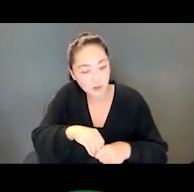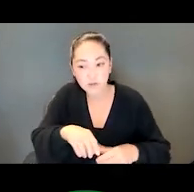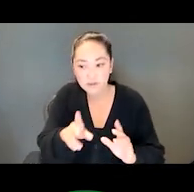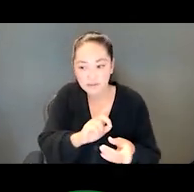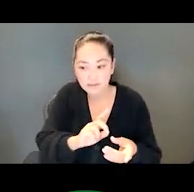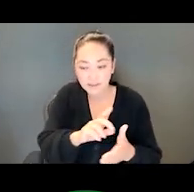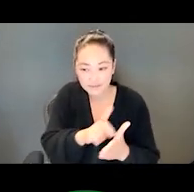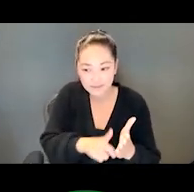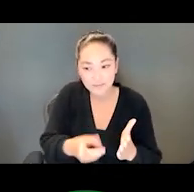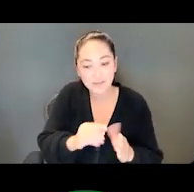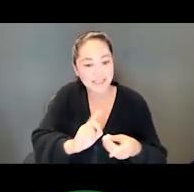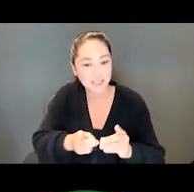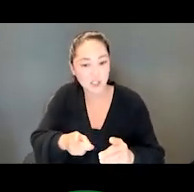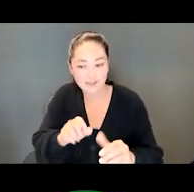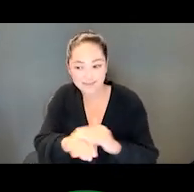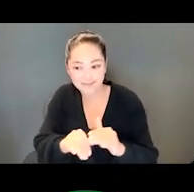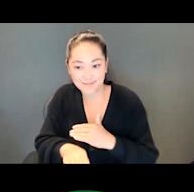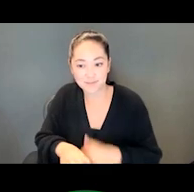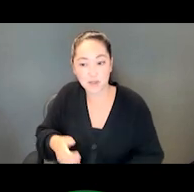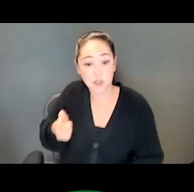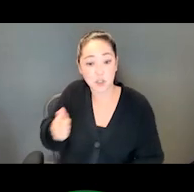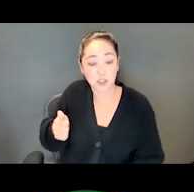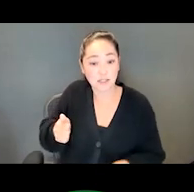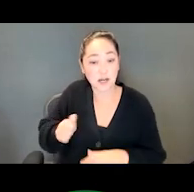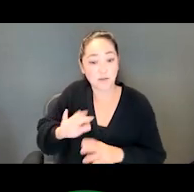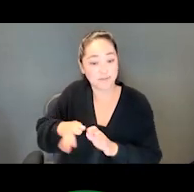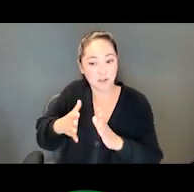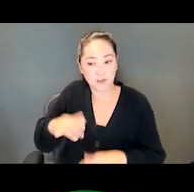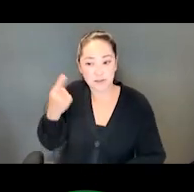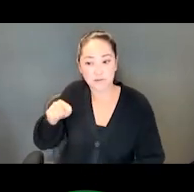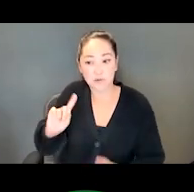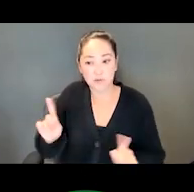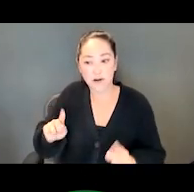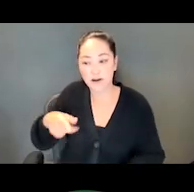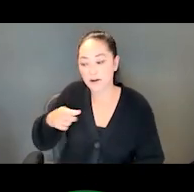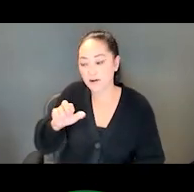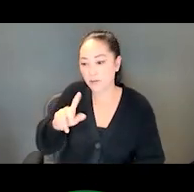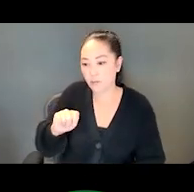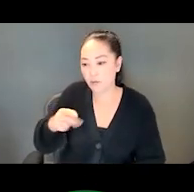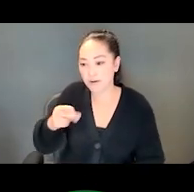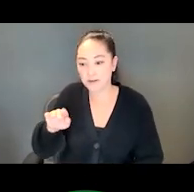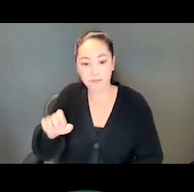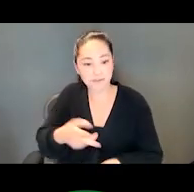Eventually leading her to numerous positions related to accessibility in Canada. This includes